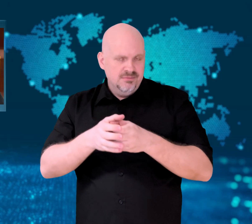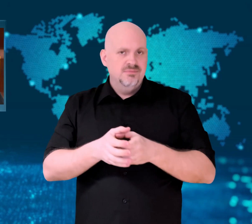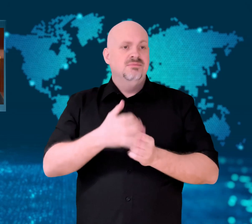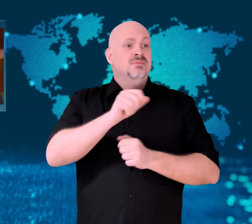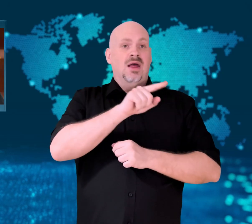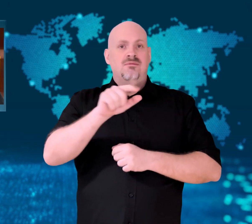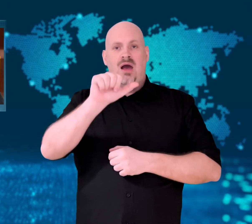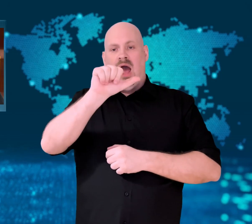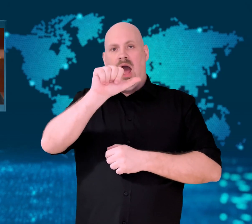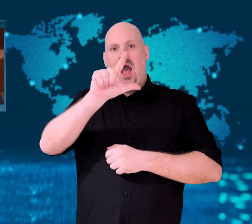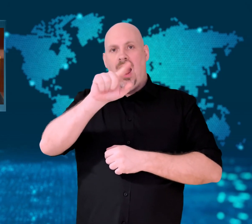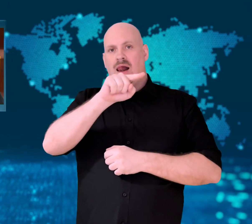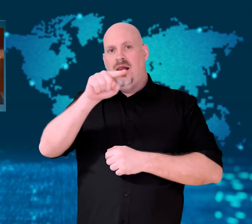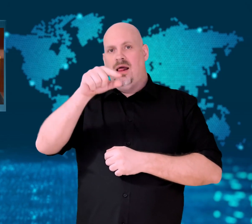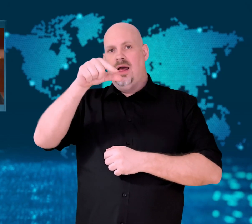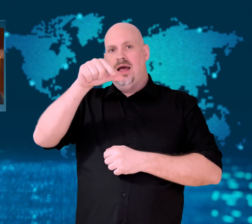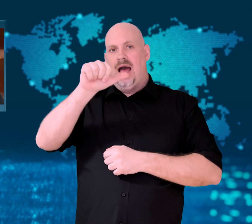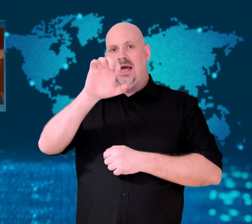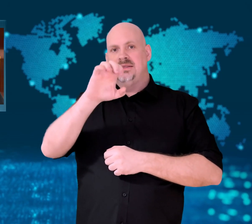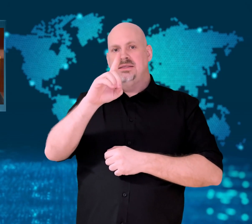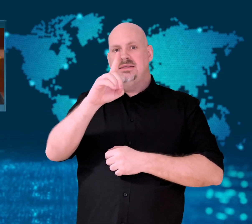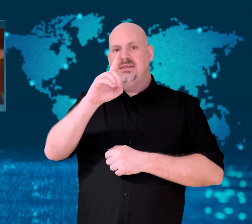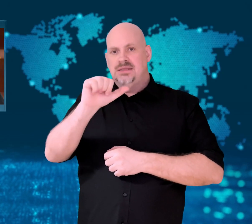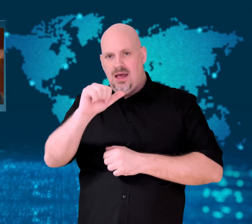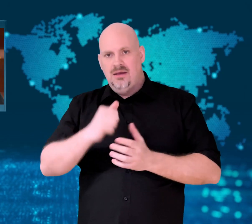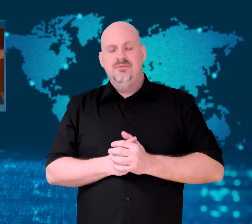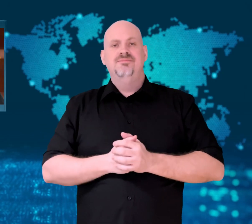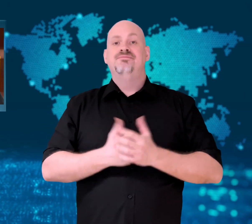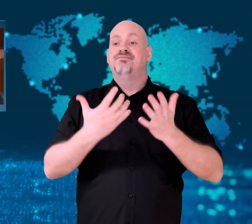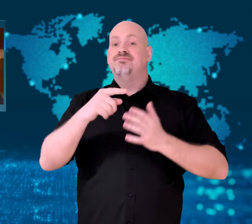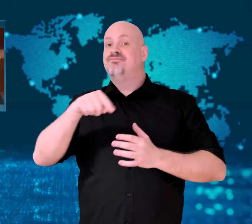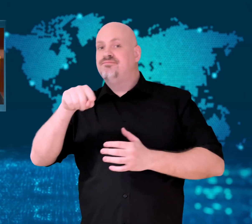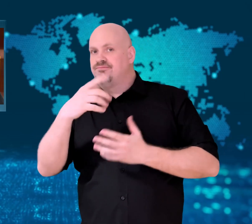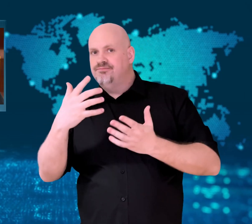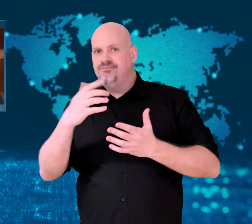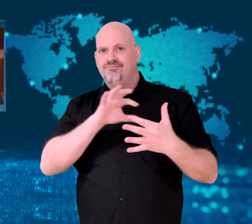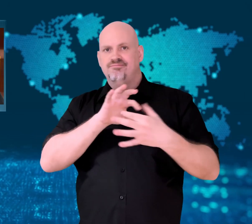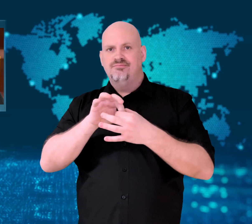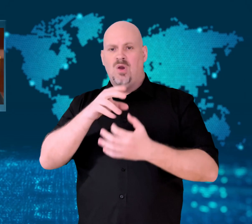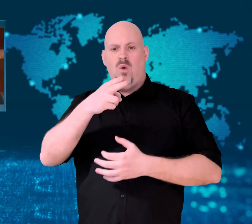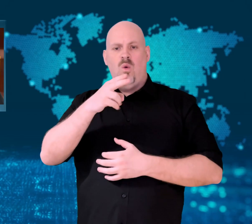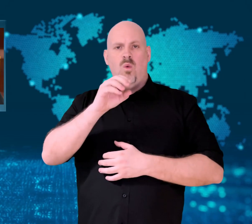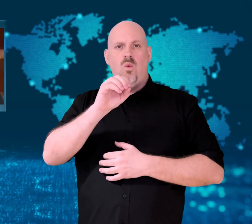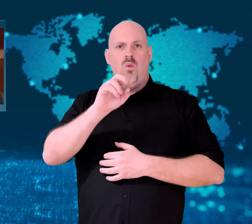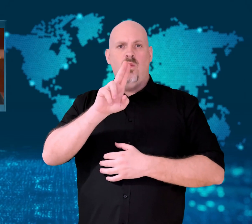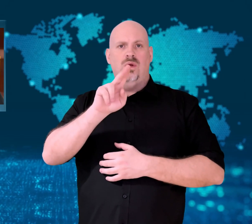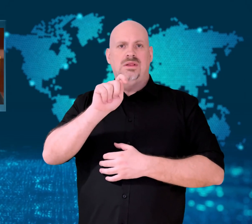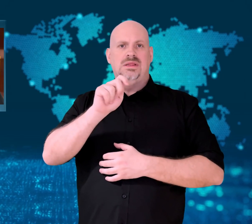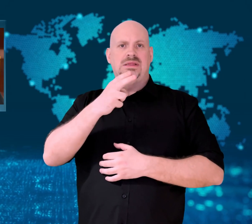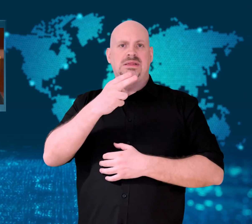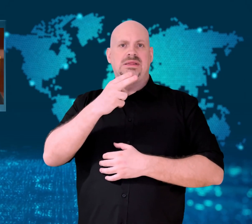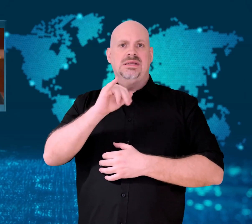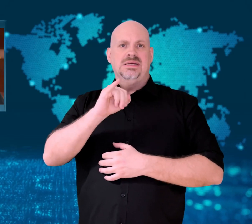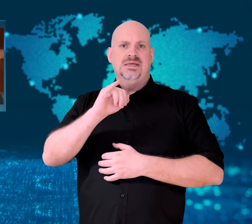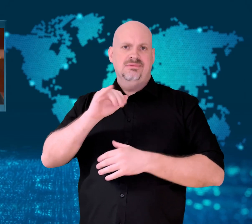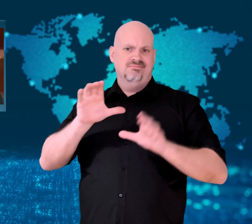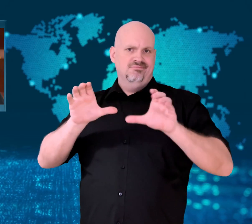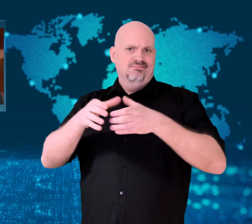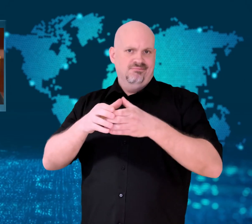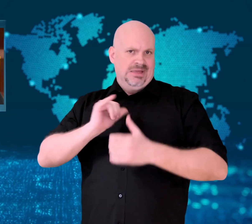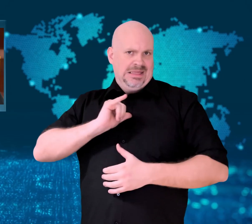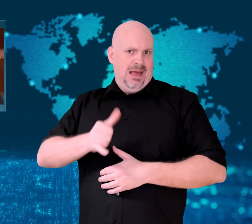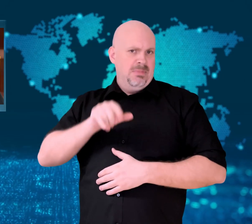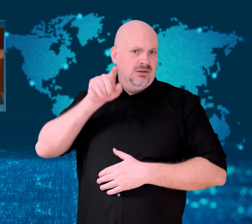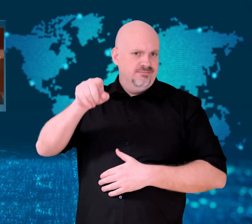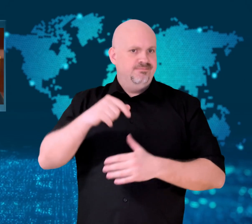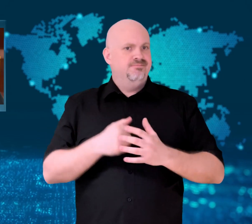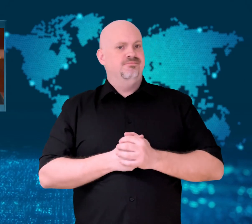to the Islamic State group (IS), al-Qaeda, or the Houthi rebels in Yemen.